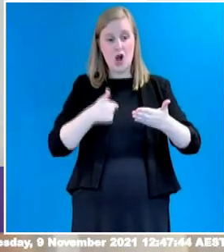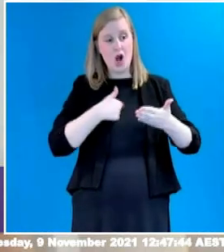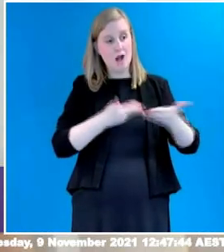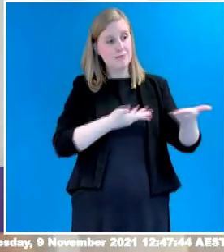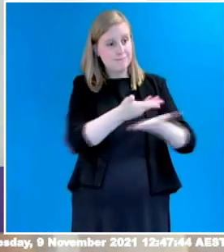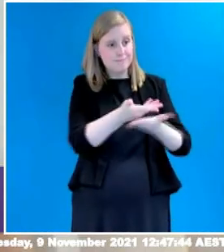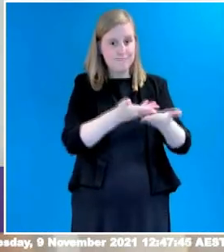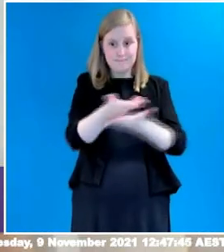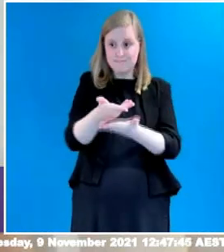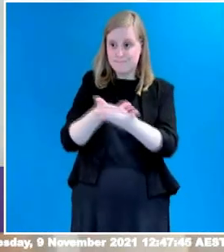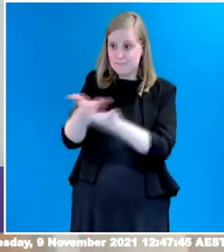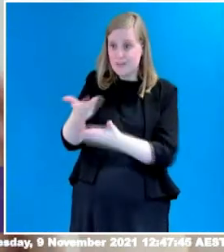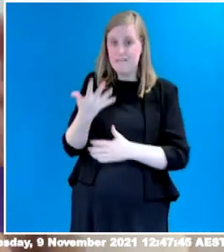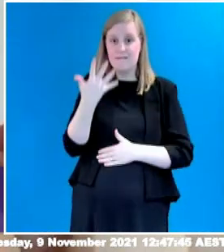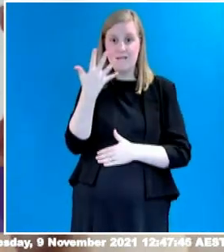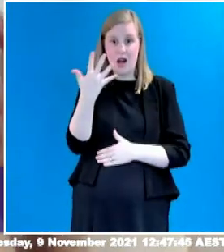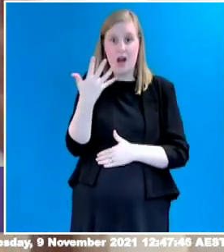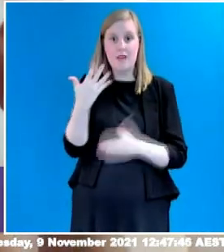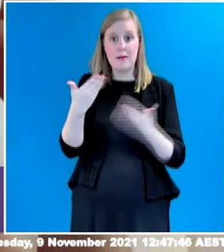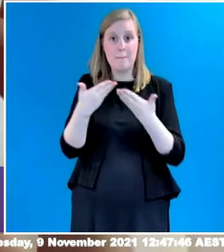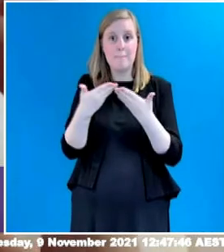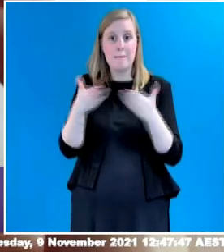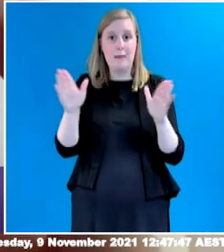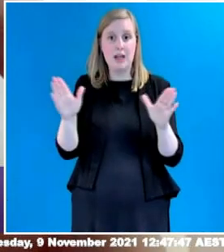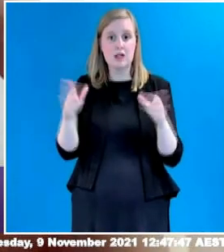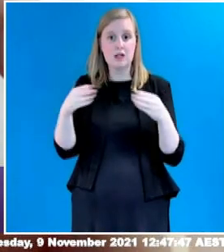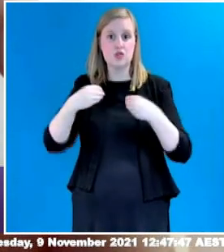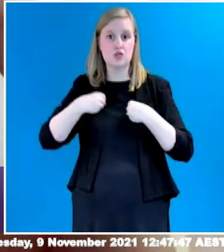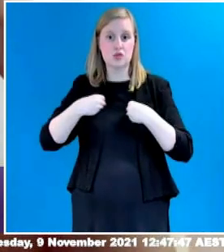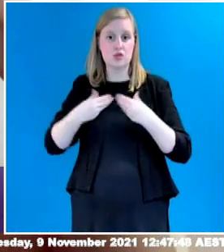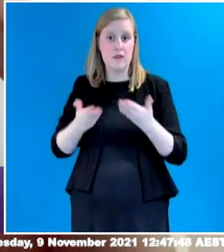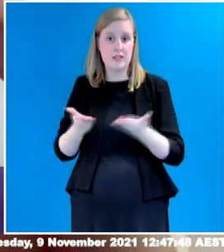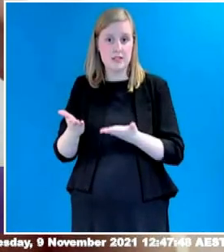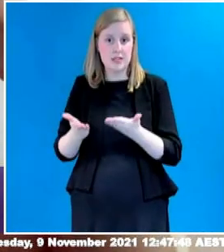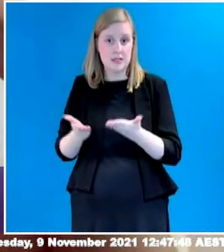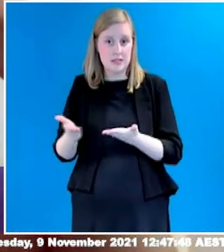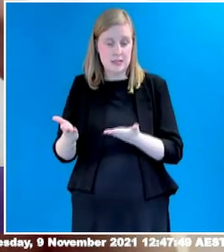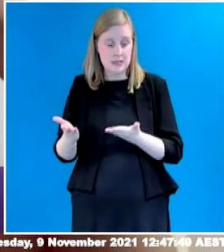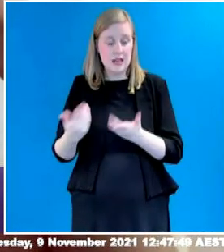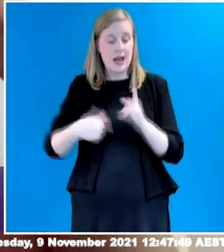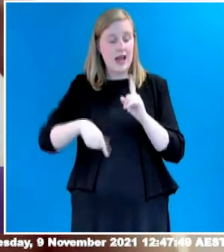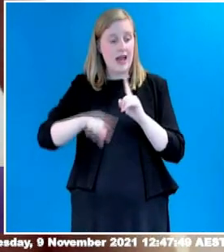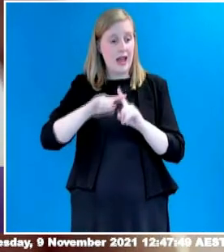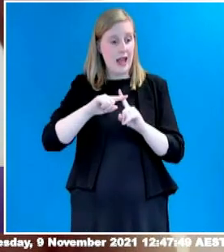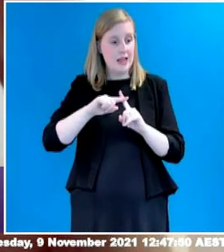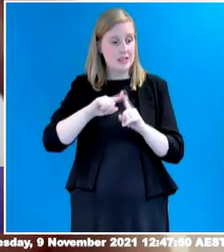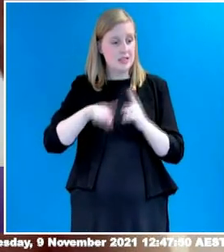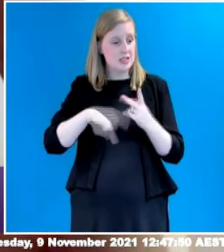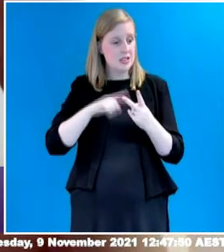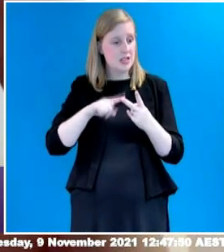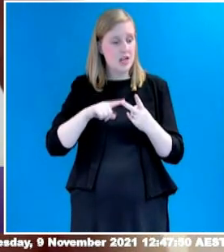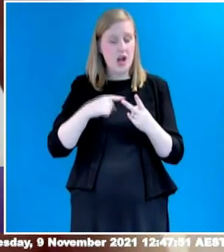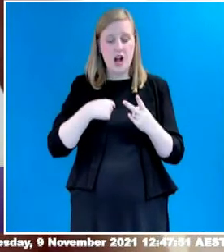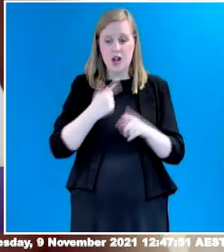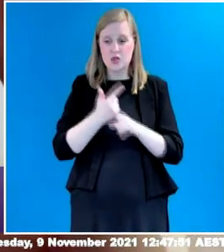of my Westpac Fellowship, but I also talked to somewhere about 40 different